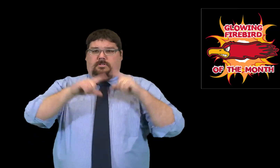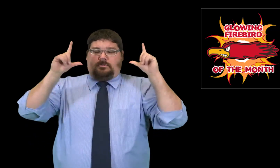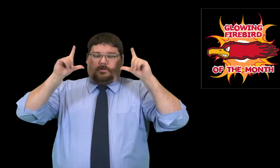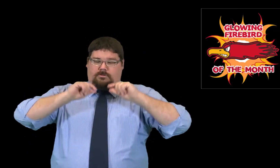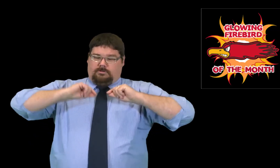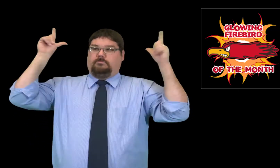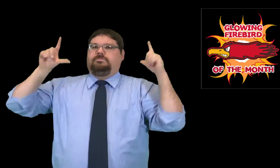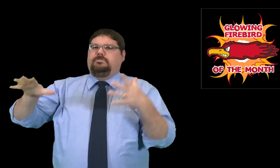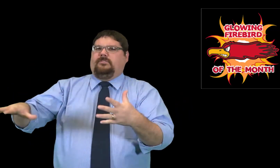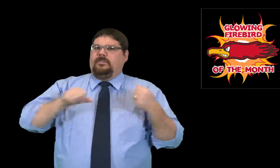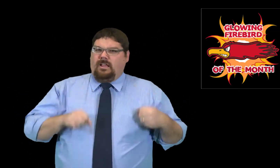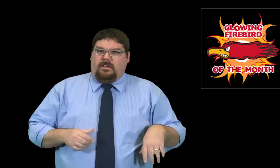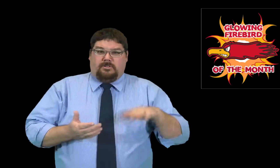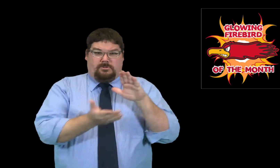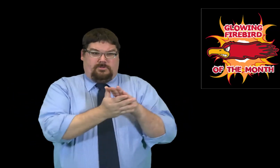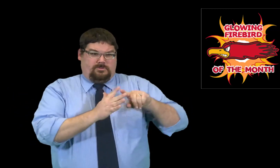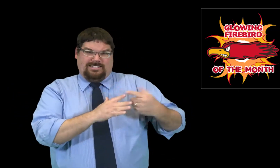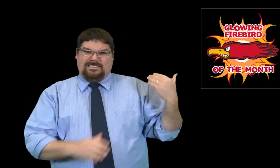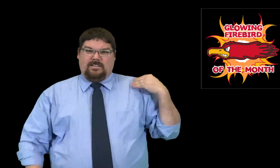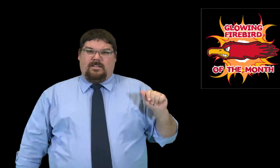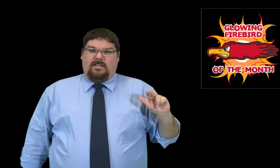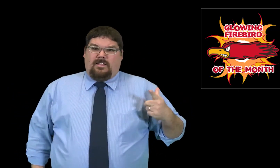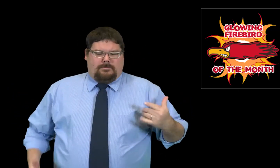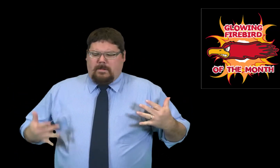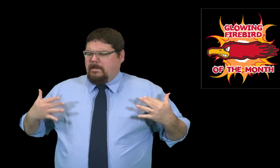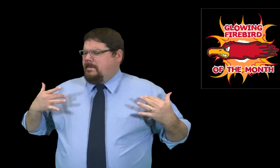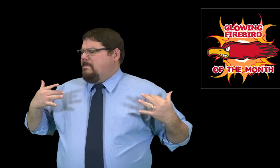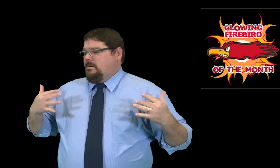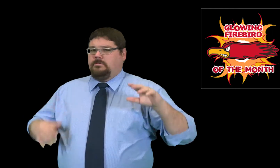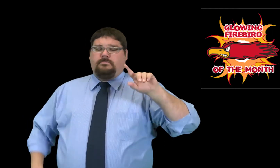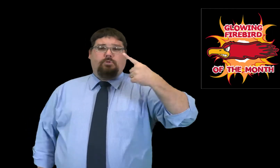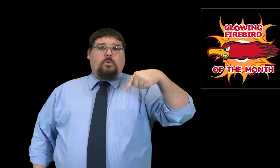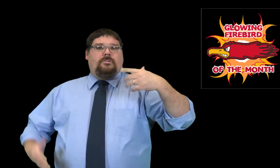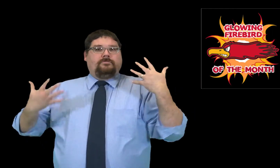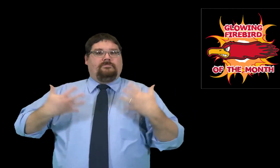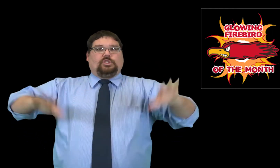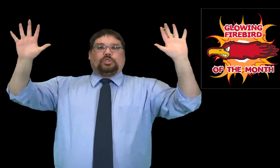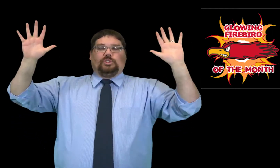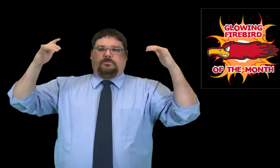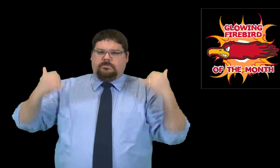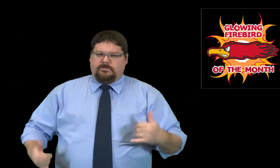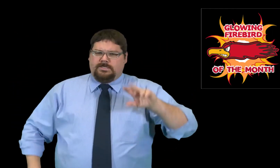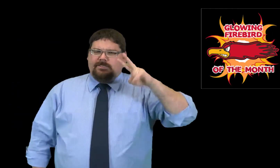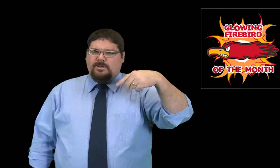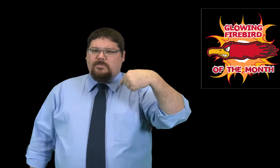Time is really flying by! It feels like school just started but we’re already done with the second quarter.